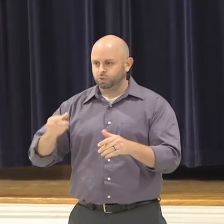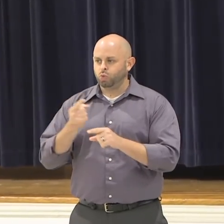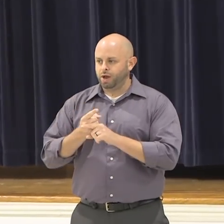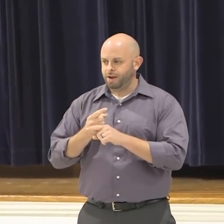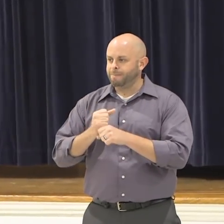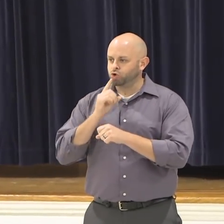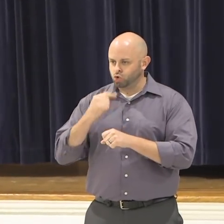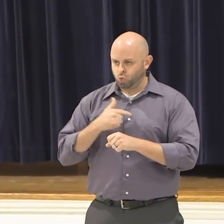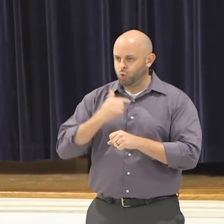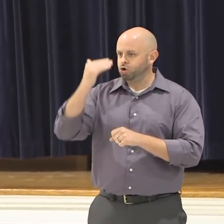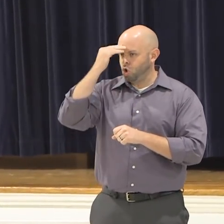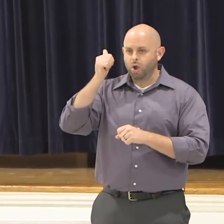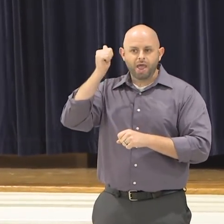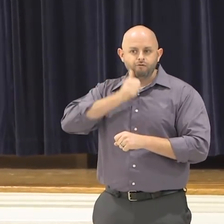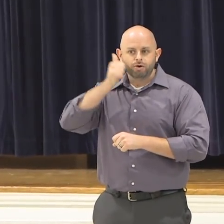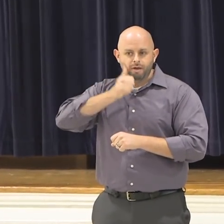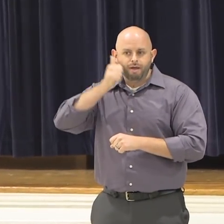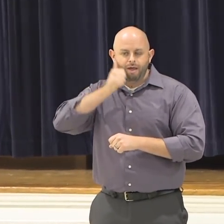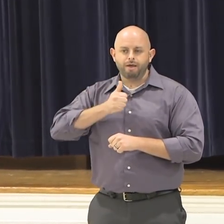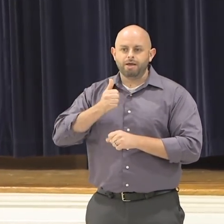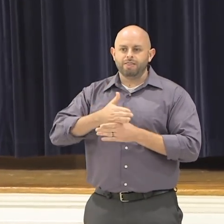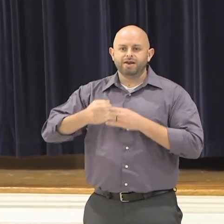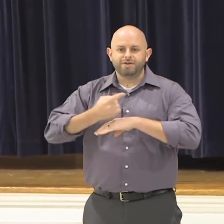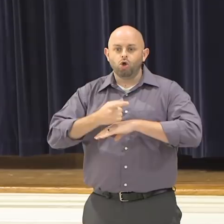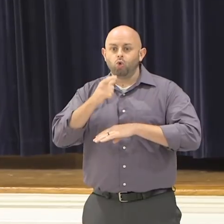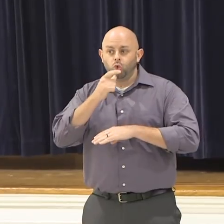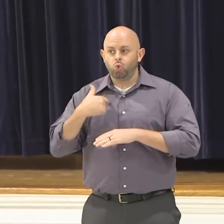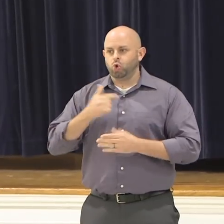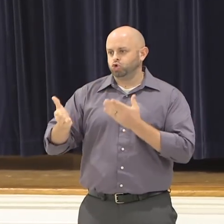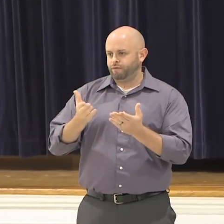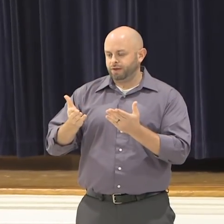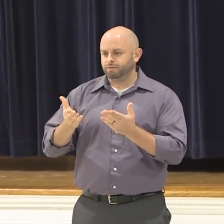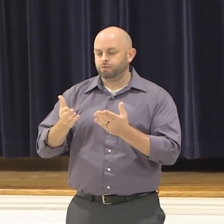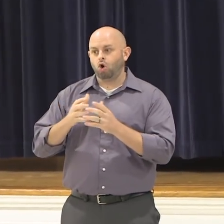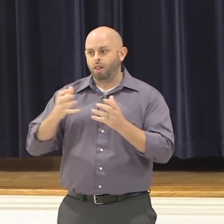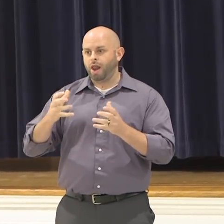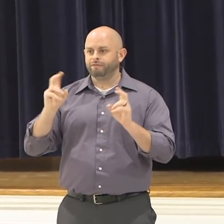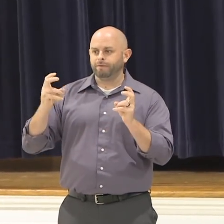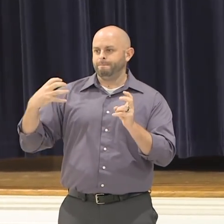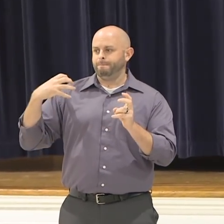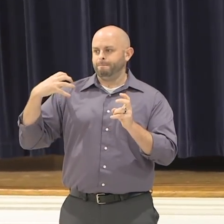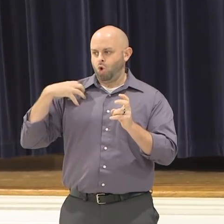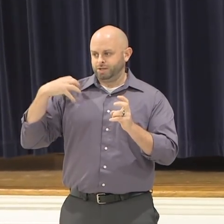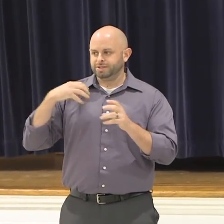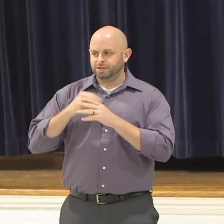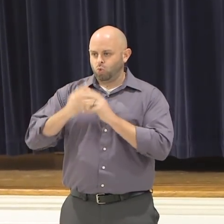sure that we know every day at the end of the day who we are serving here because there's a lot of bosses in the world there are but making sure that we ground